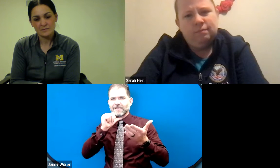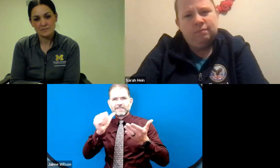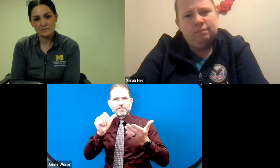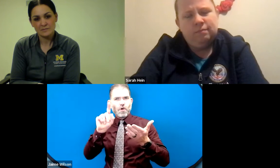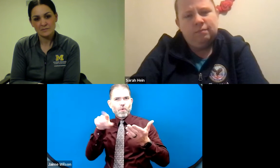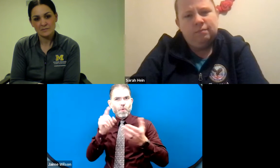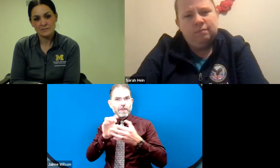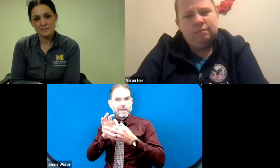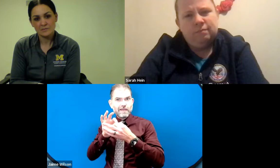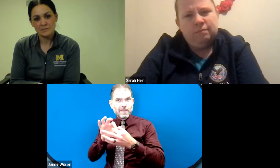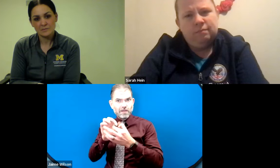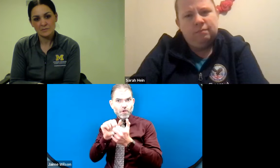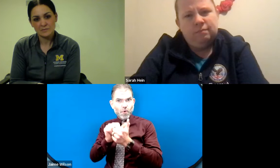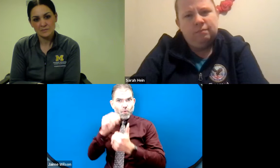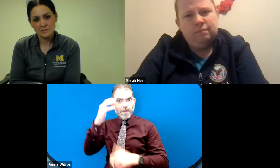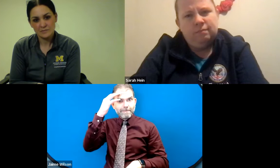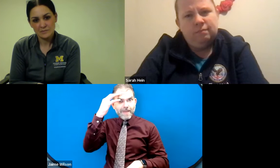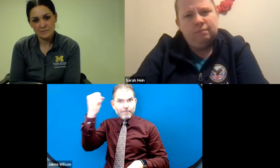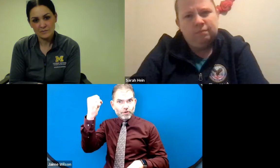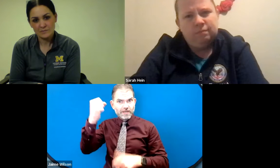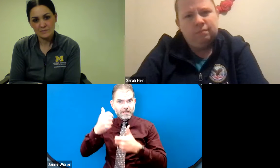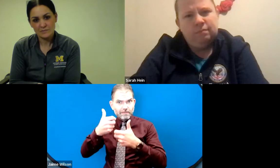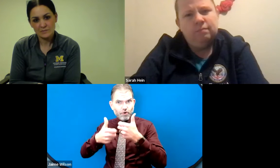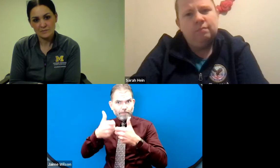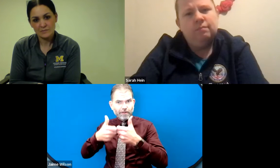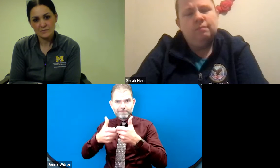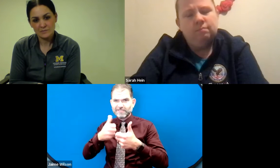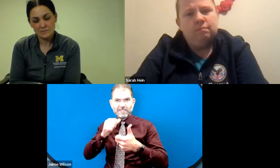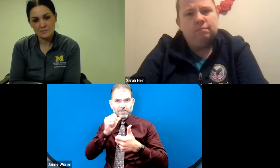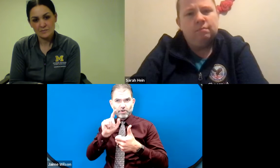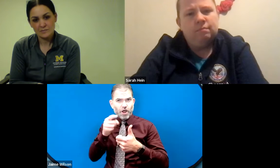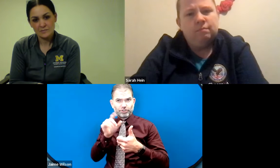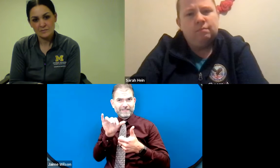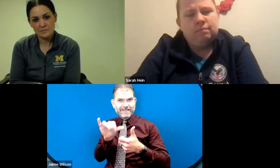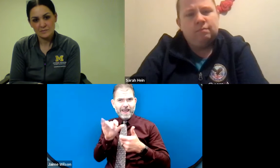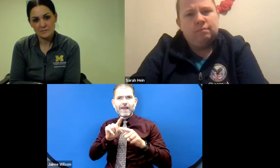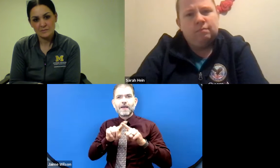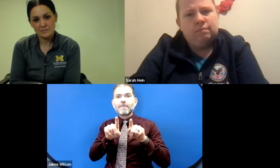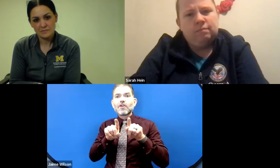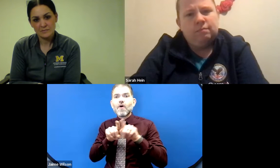ASL Interpreter: just have problems with forgetfulness. ASL Interpreter: It's not just a memory issue.